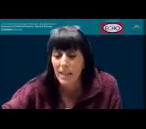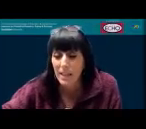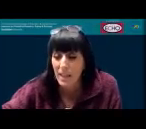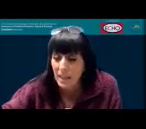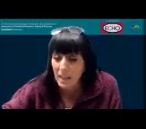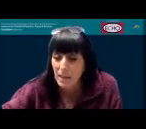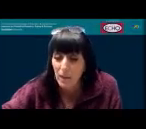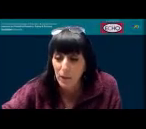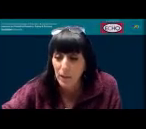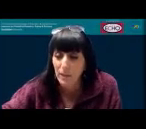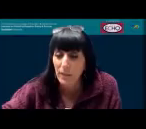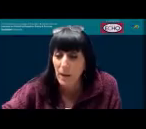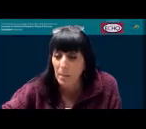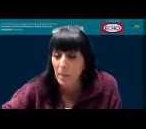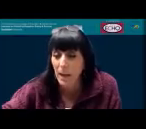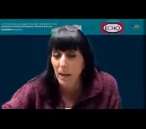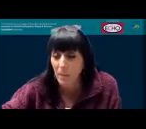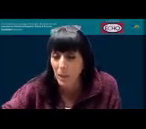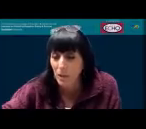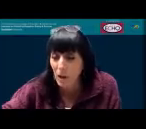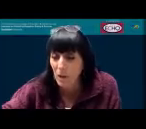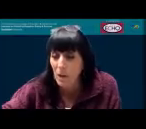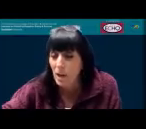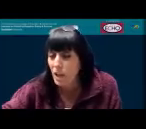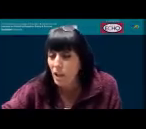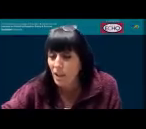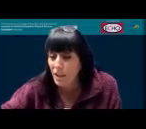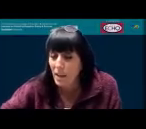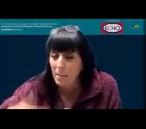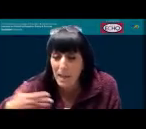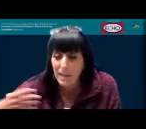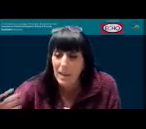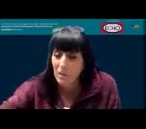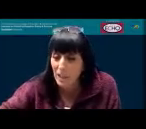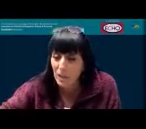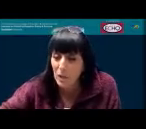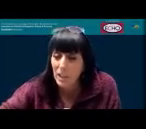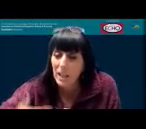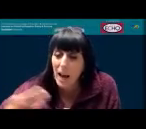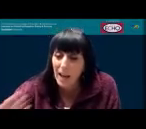Stacy Fuller, from Help Me Grow shares an amazing resource I